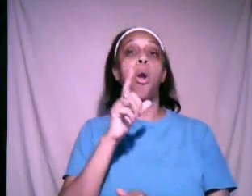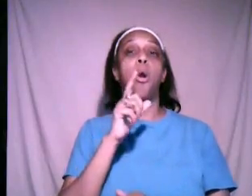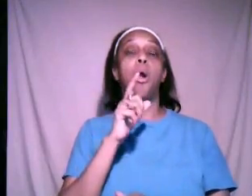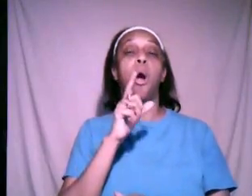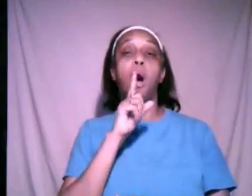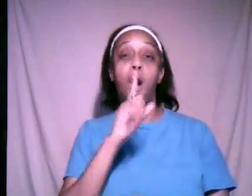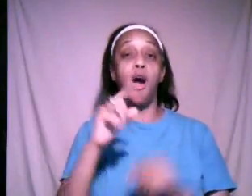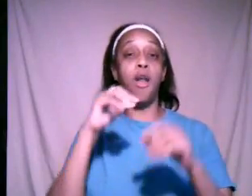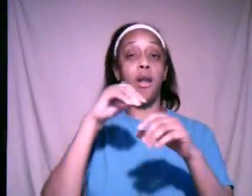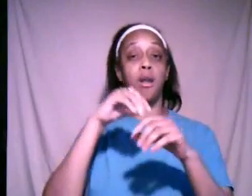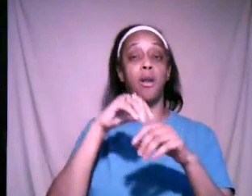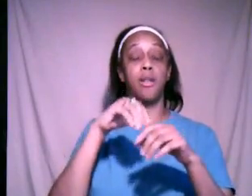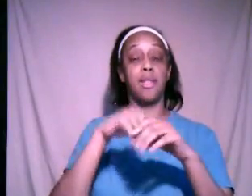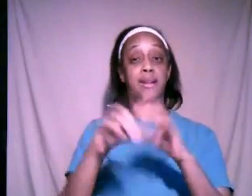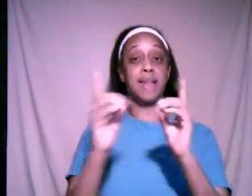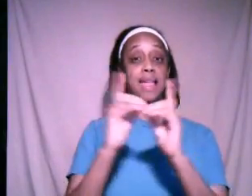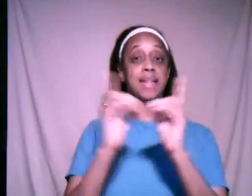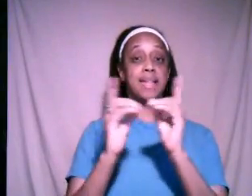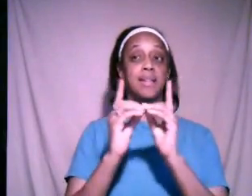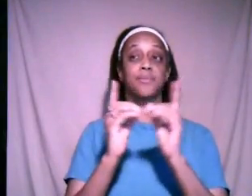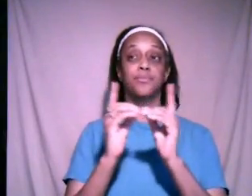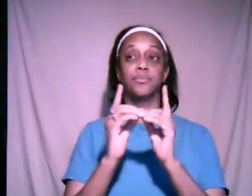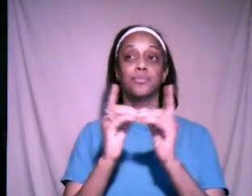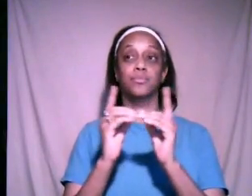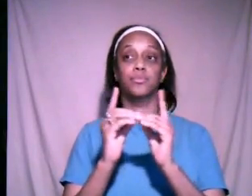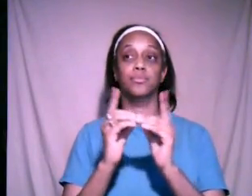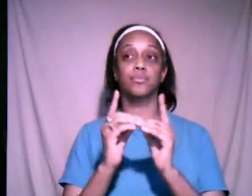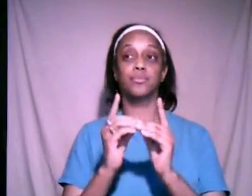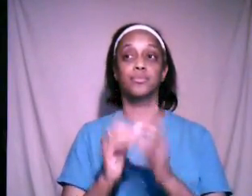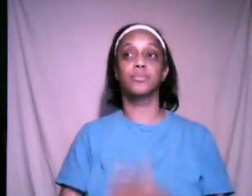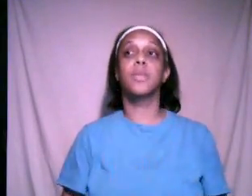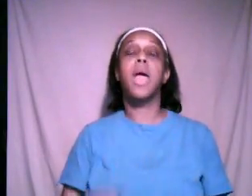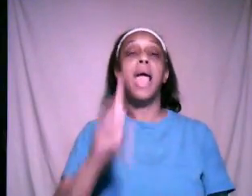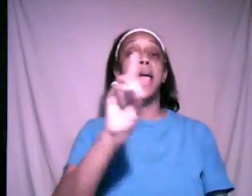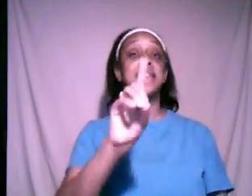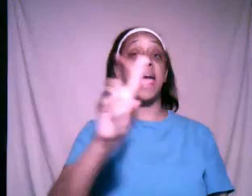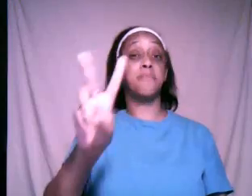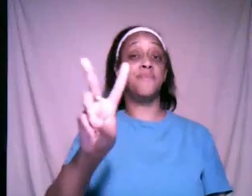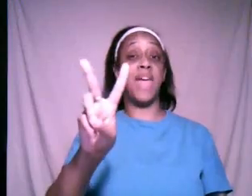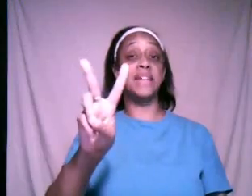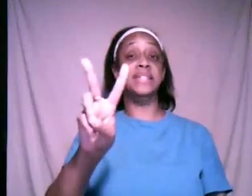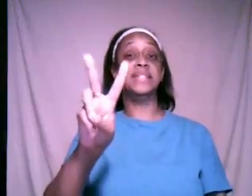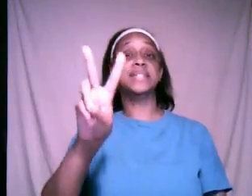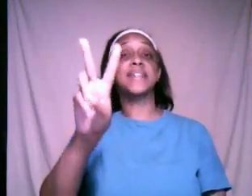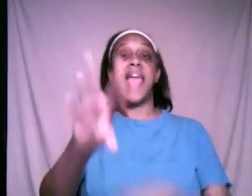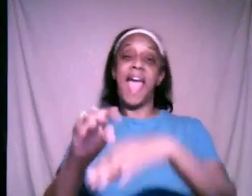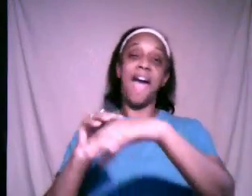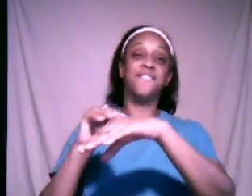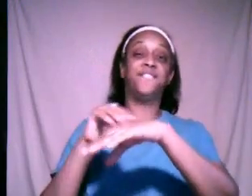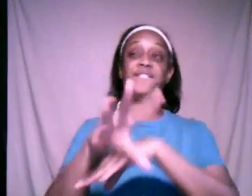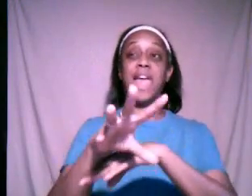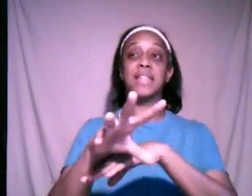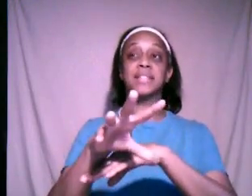who are dating. DV affects